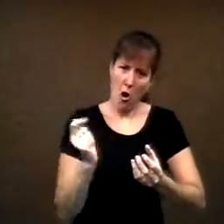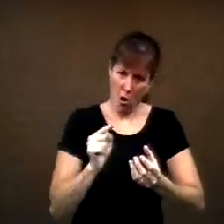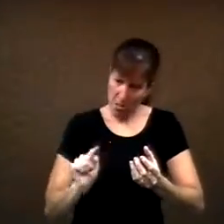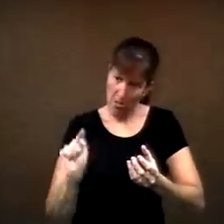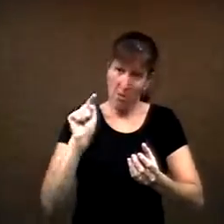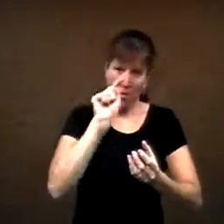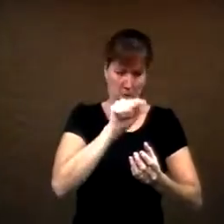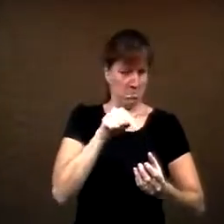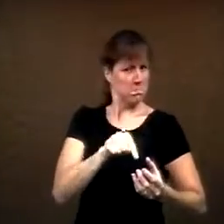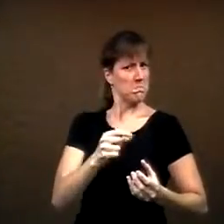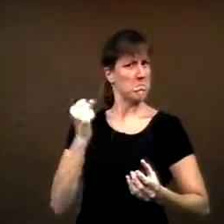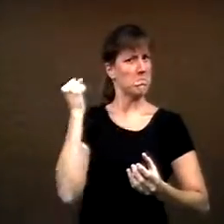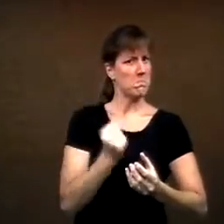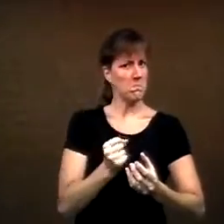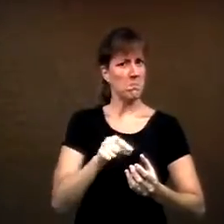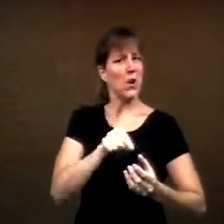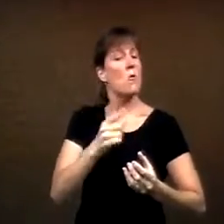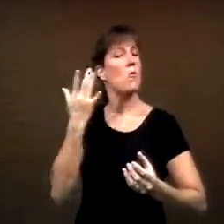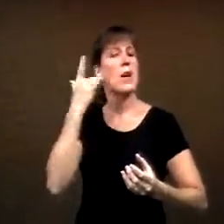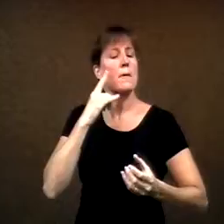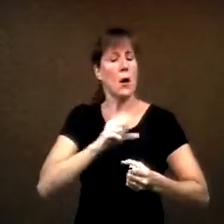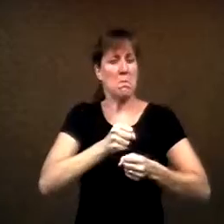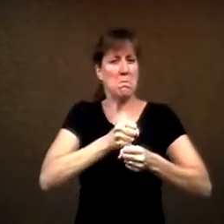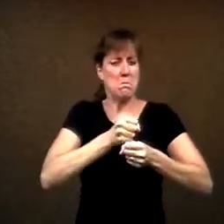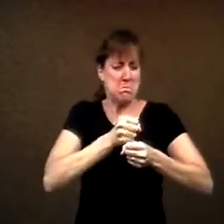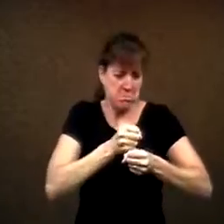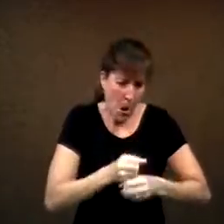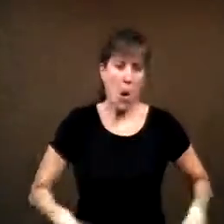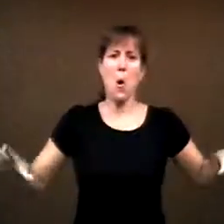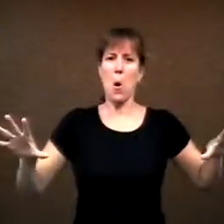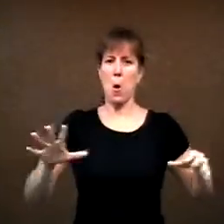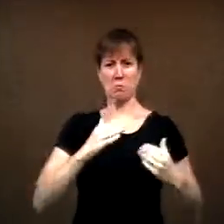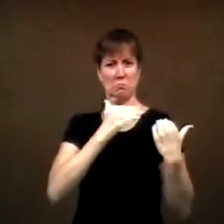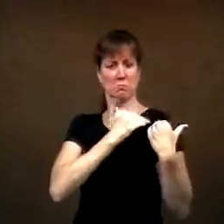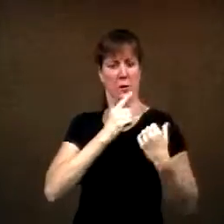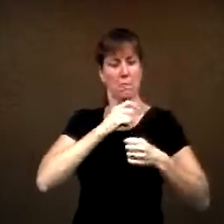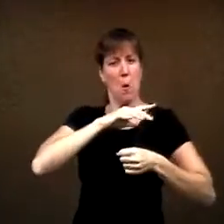getting blood out, to the rest of the body. All of your five trillion cells, absolutely rely, on the